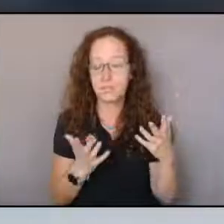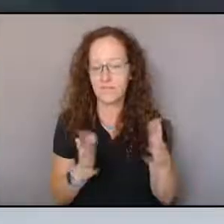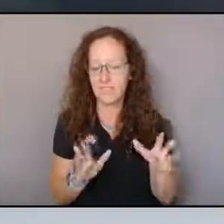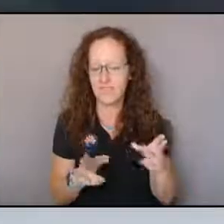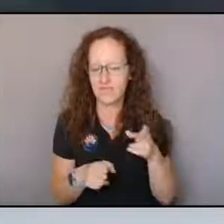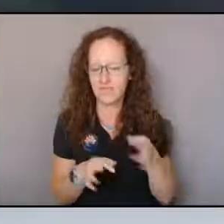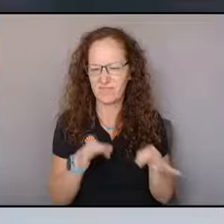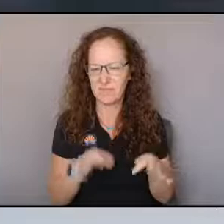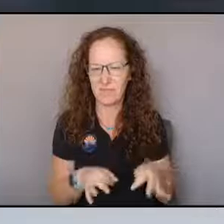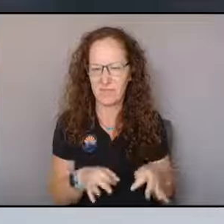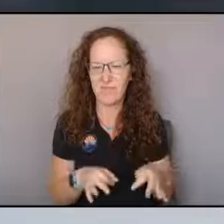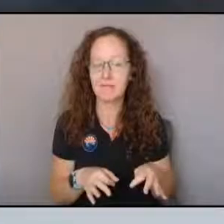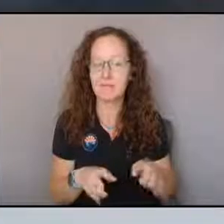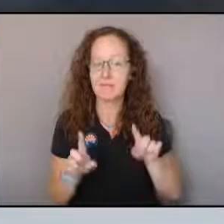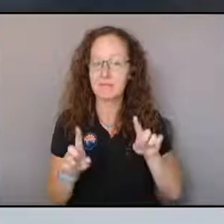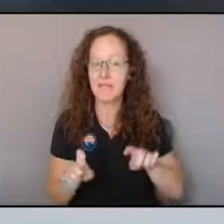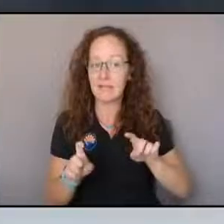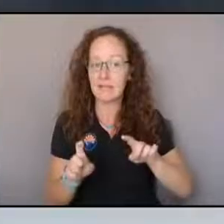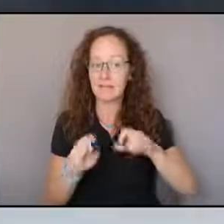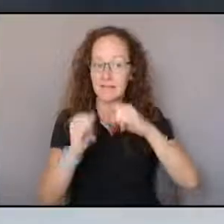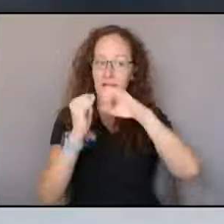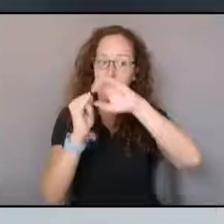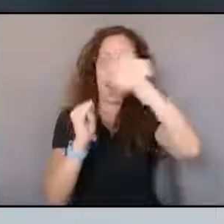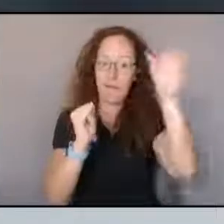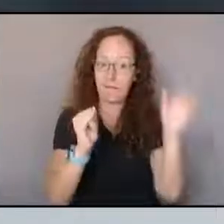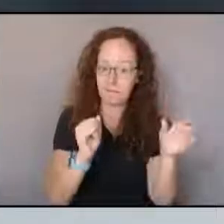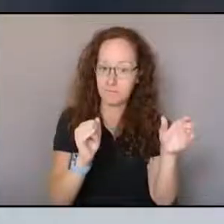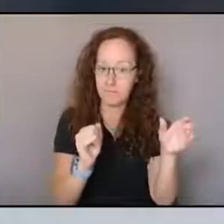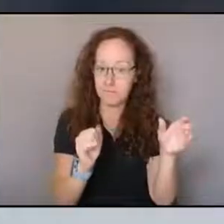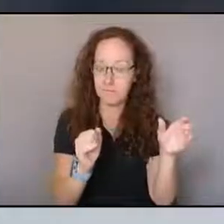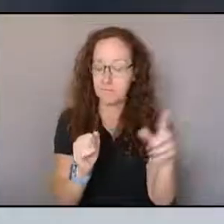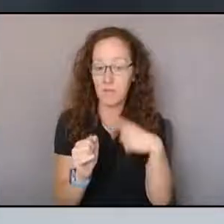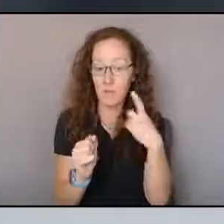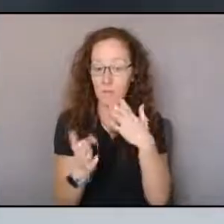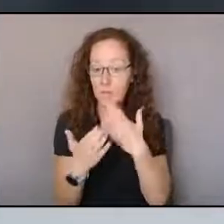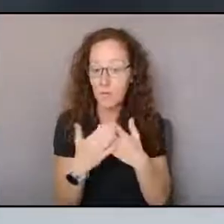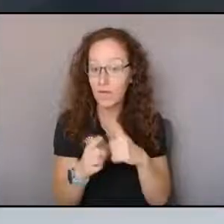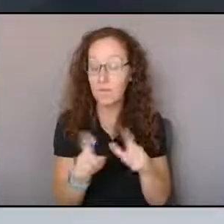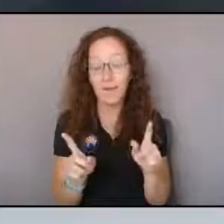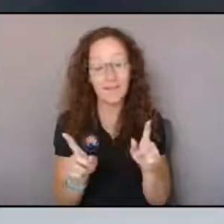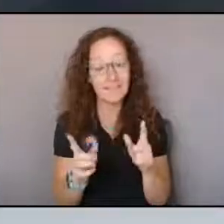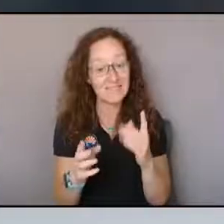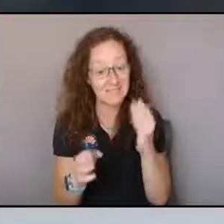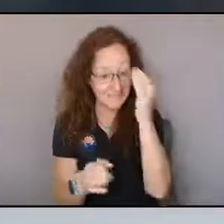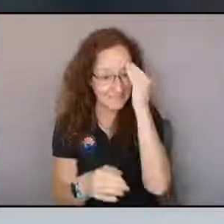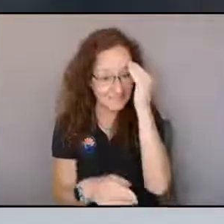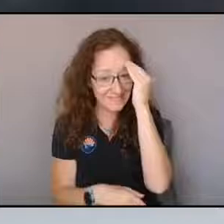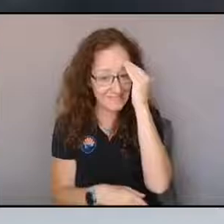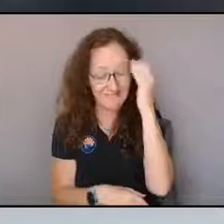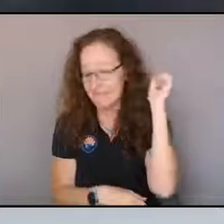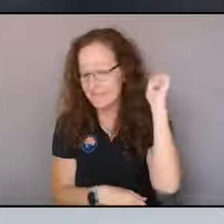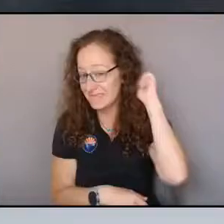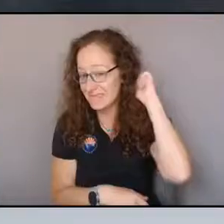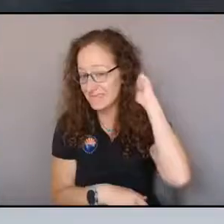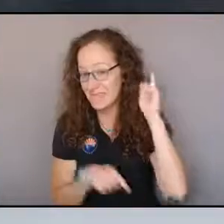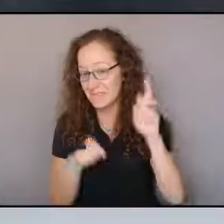SPEAKING ABOUT THIS EVENING, TESTING THOSE LINES. IT LOOKS REALLY GOOD, BUT PLEASE BE AWARE OF THAT AS WE